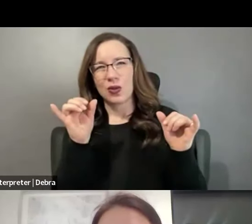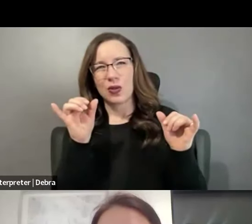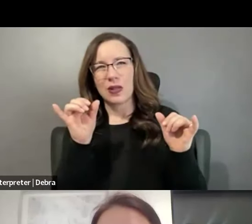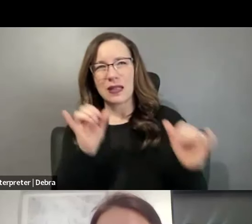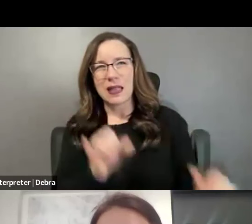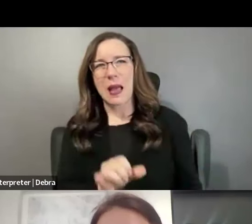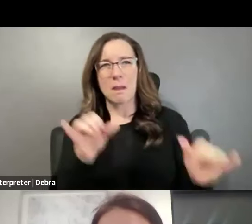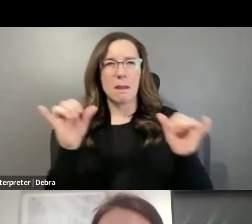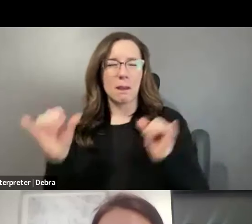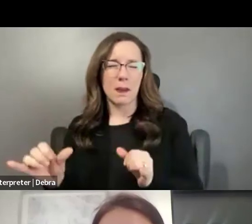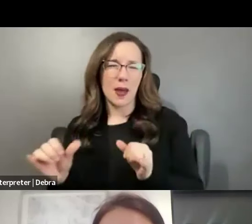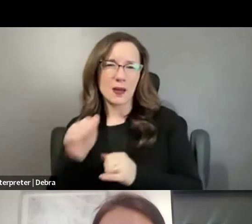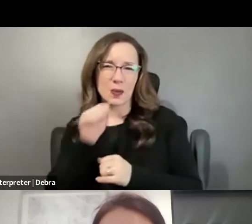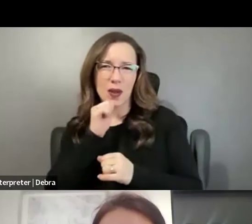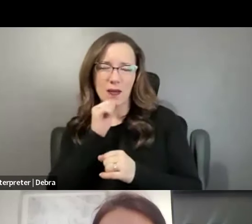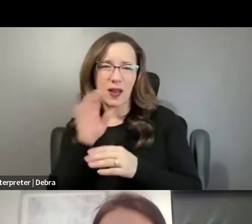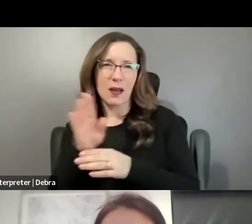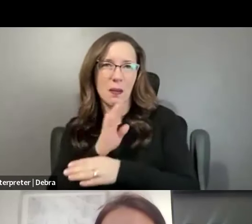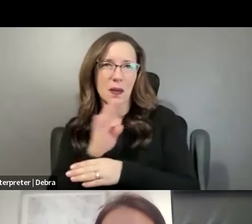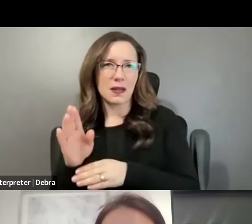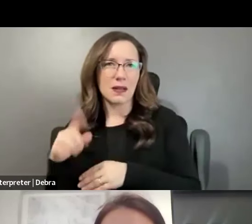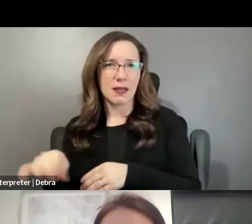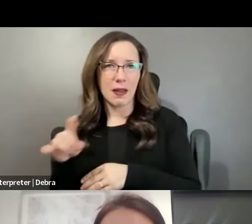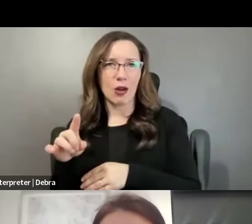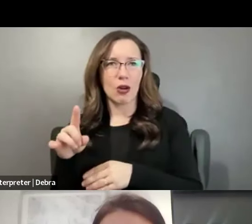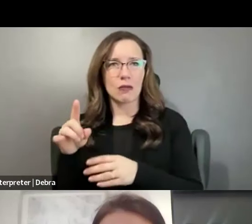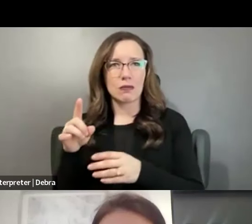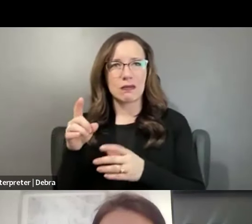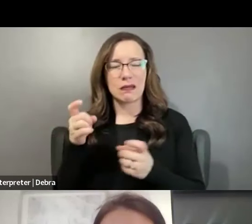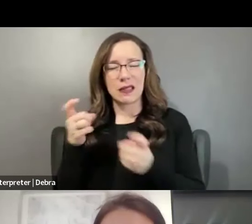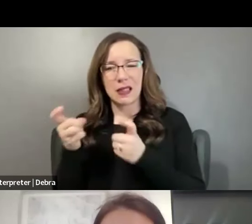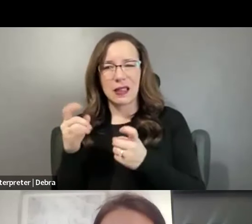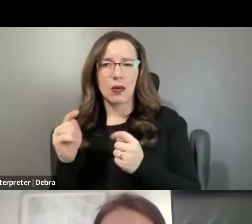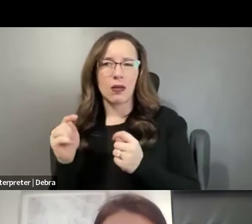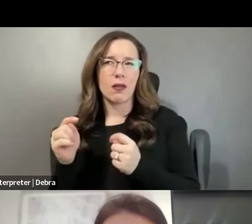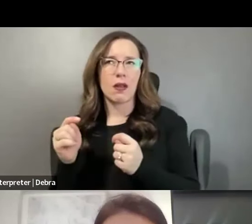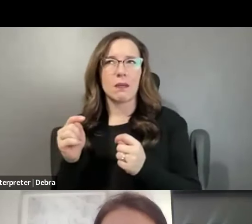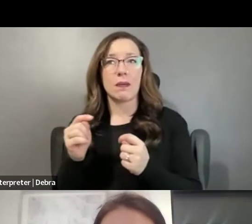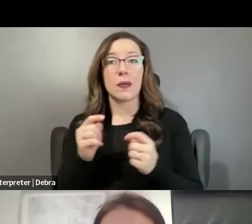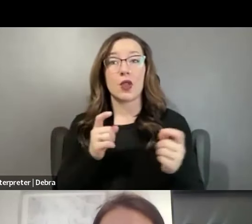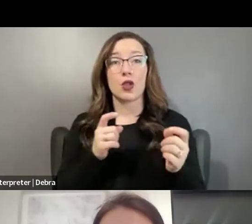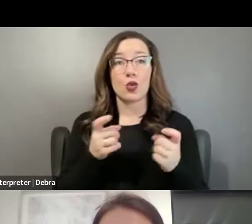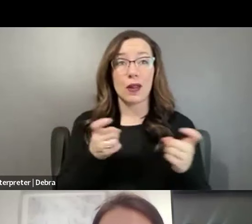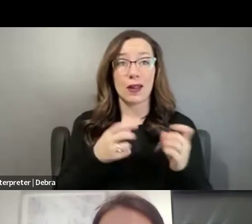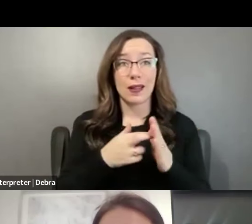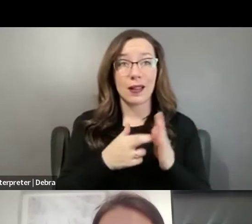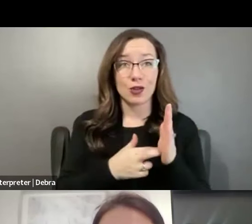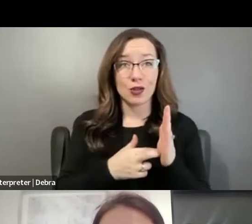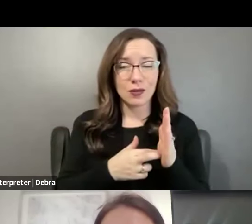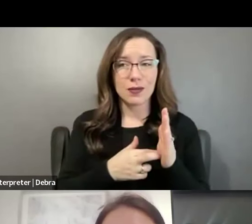and what they are dealing with, the regulations, of course, applies to them as well.